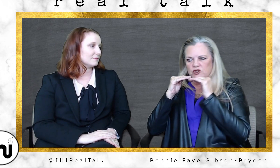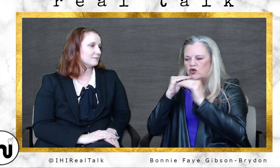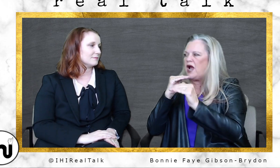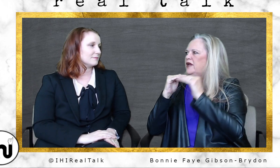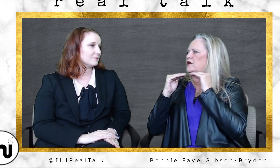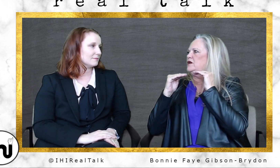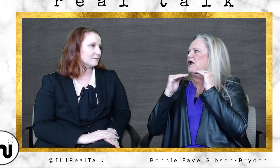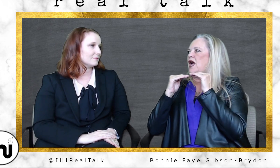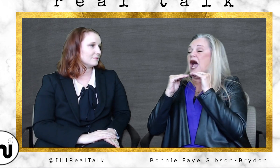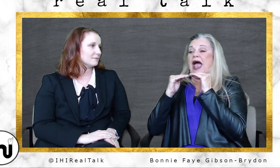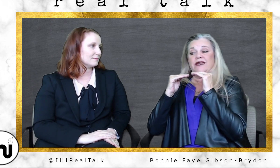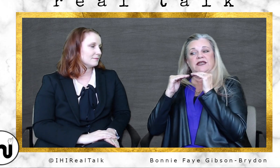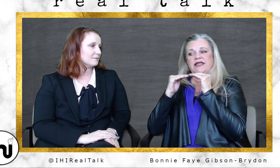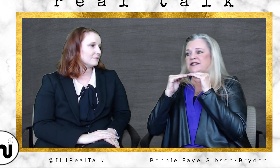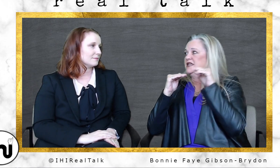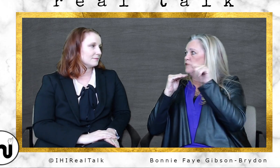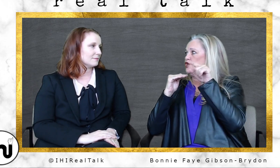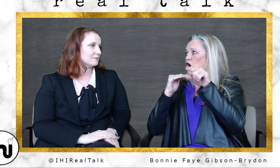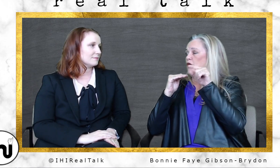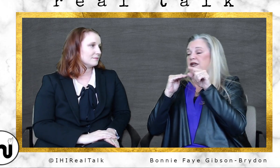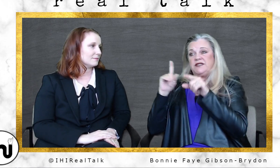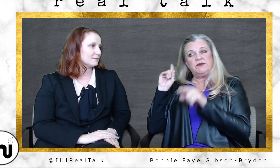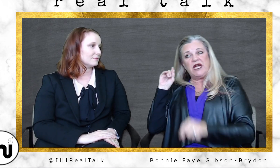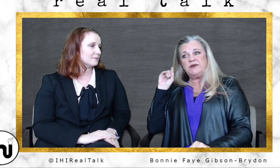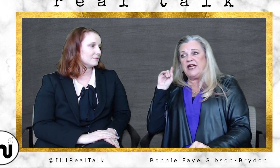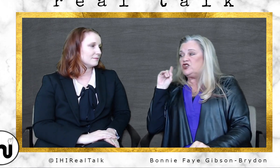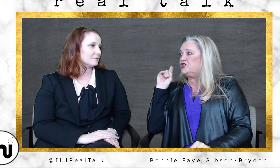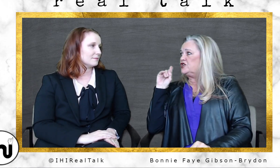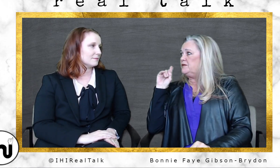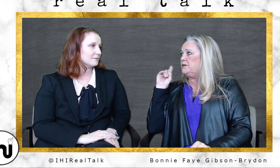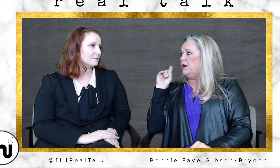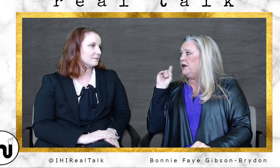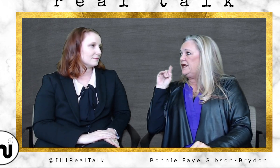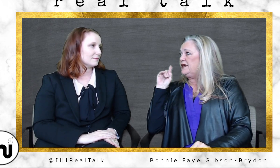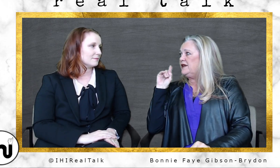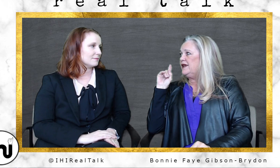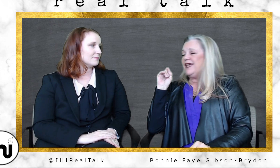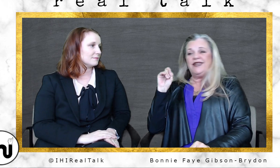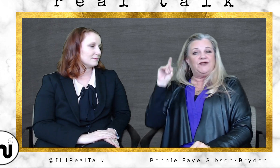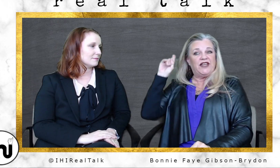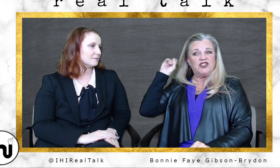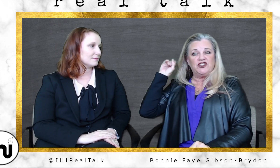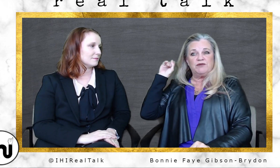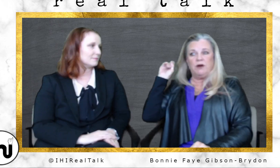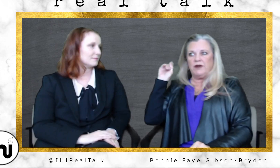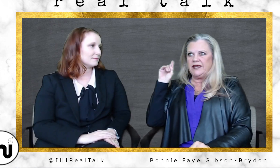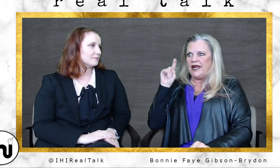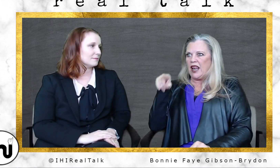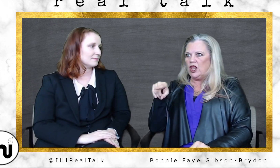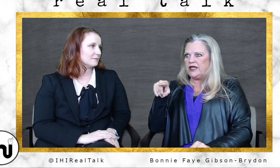I need that team to know that sometimes that judge is gonna be mumbling, and if that judge is mumbling and I look at you,